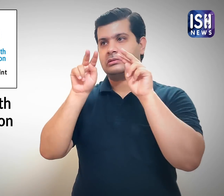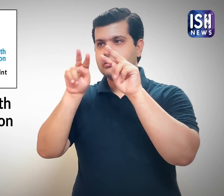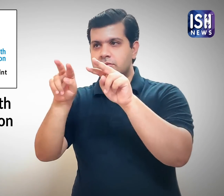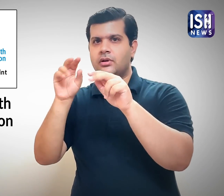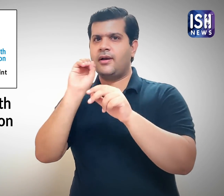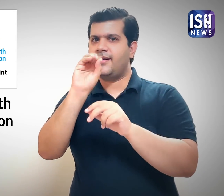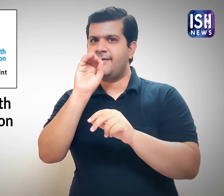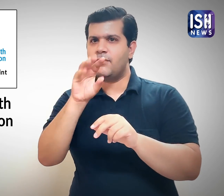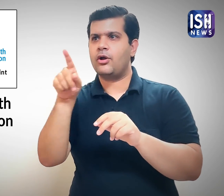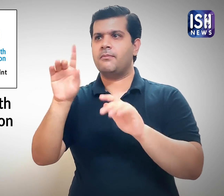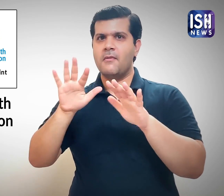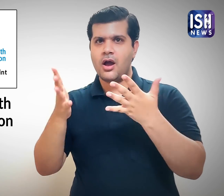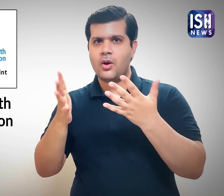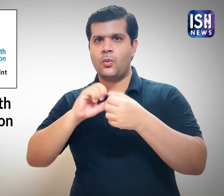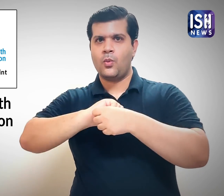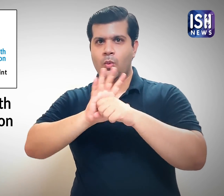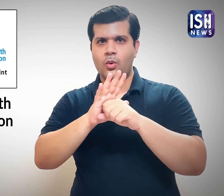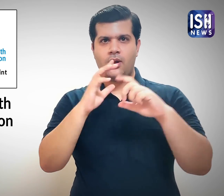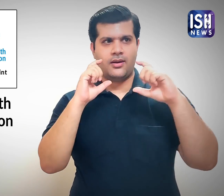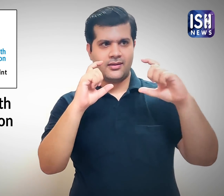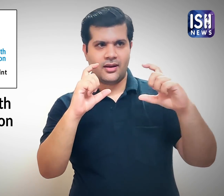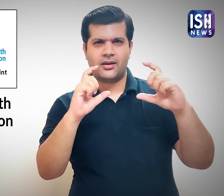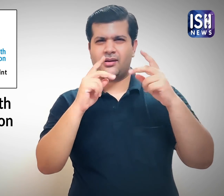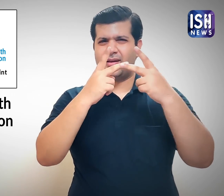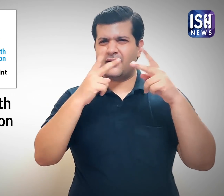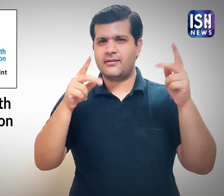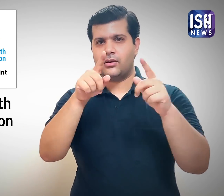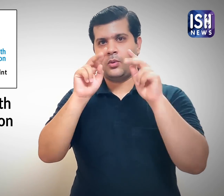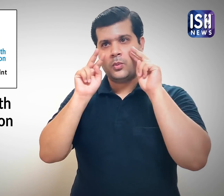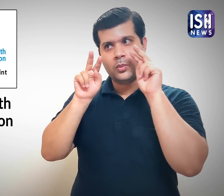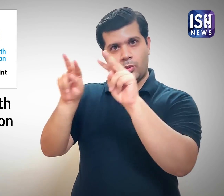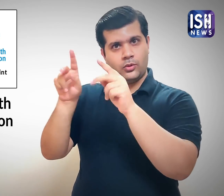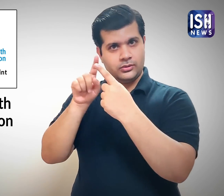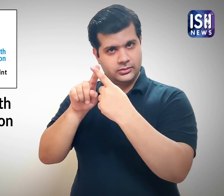They have mentioned all information regarding precautions related to COVID-19.